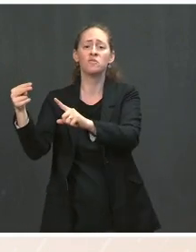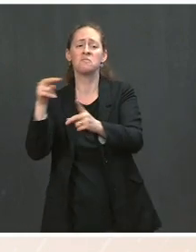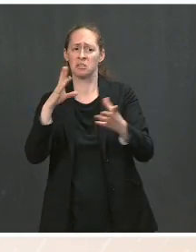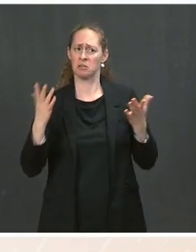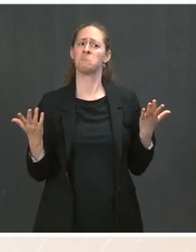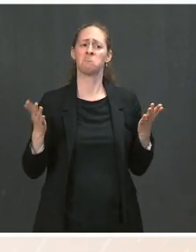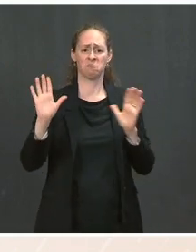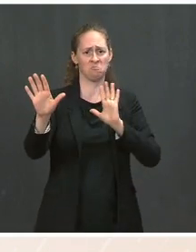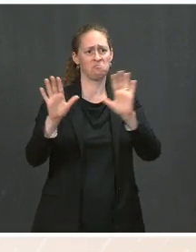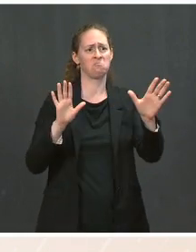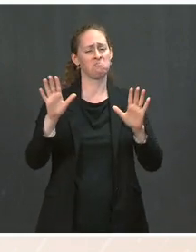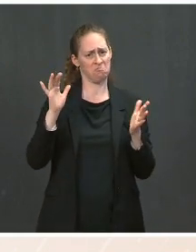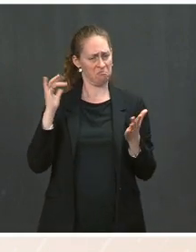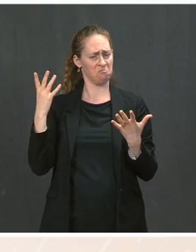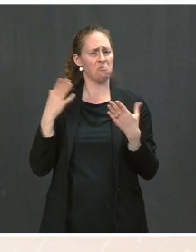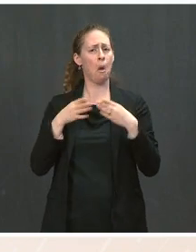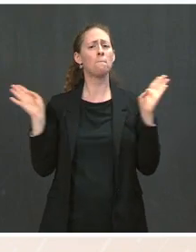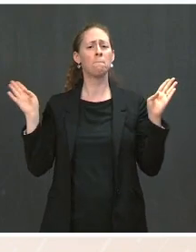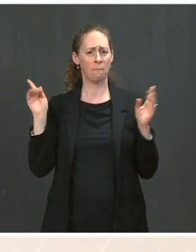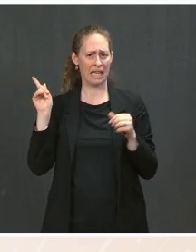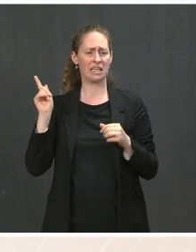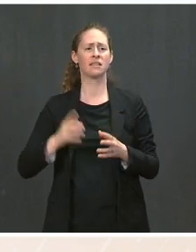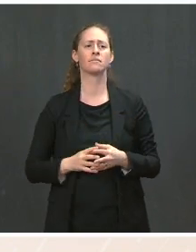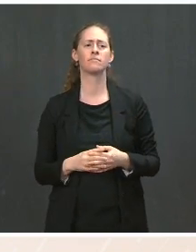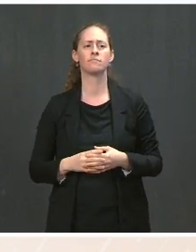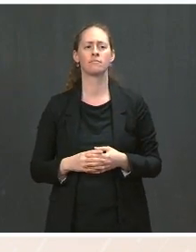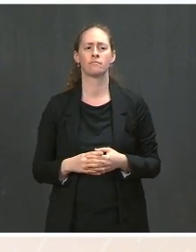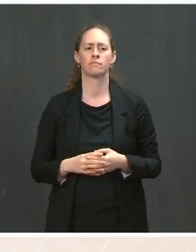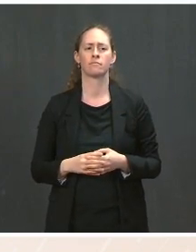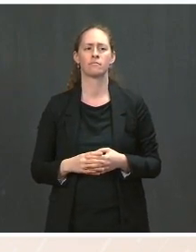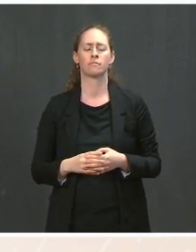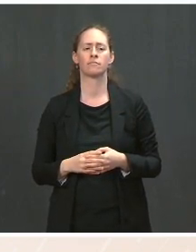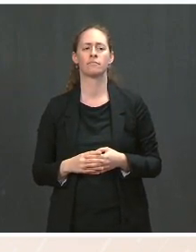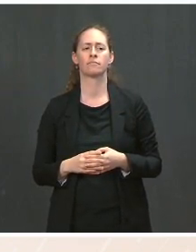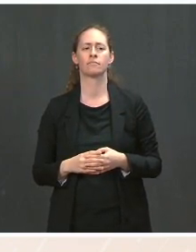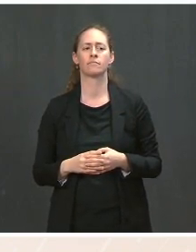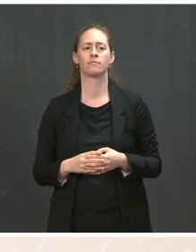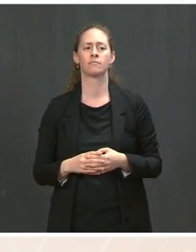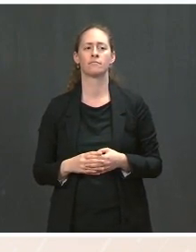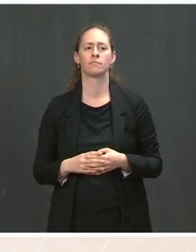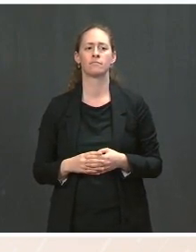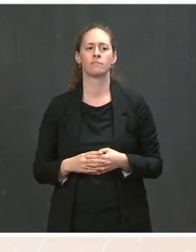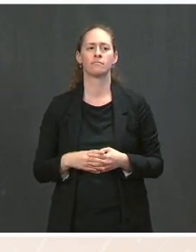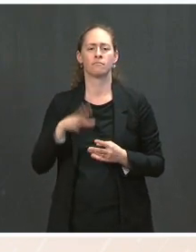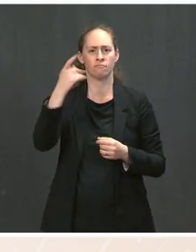Senator Ed Markey, he just said this: "We must expand the Court, and we must abolish the filibuster to do it."